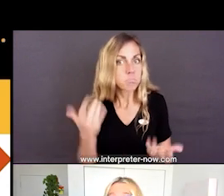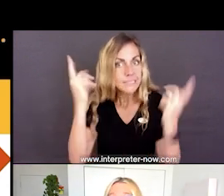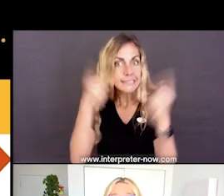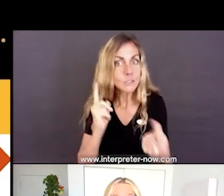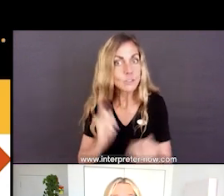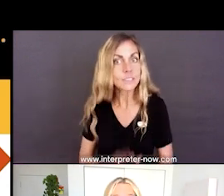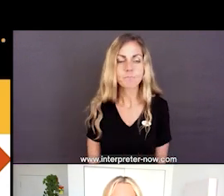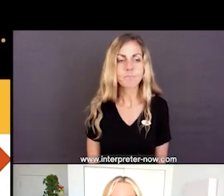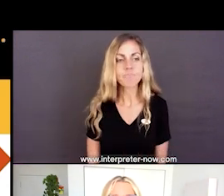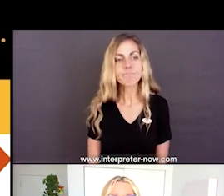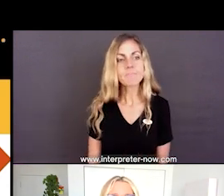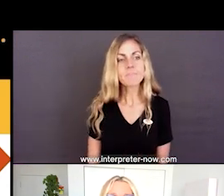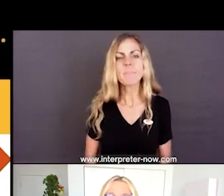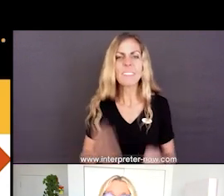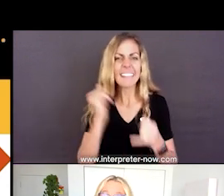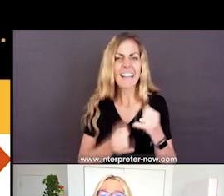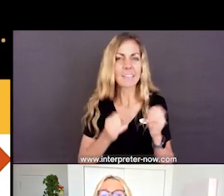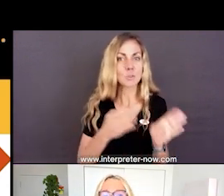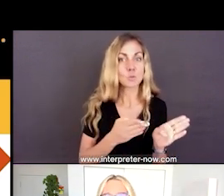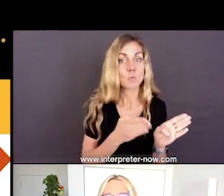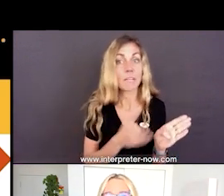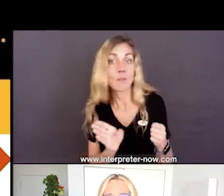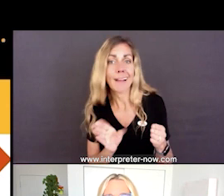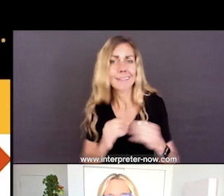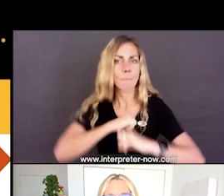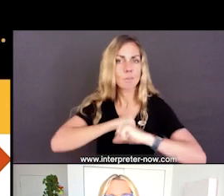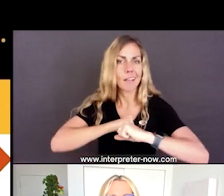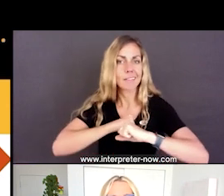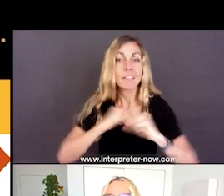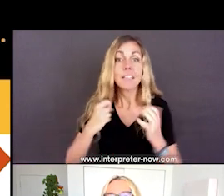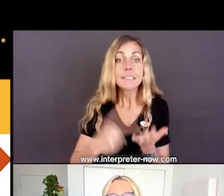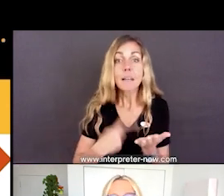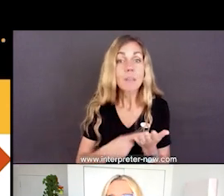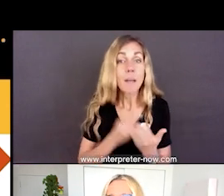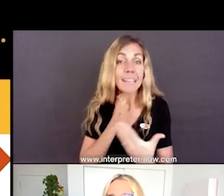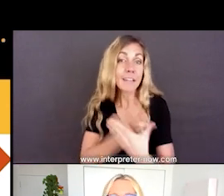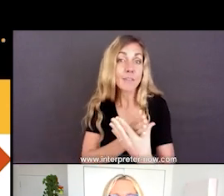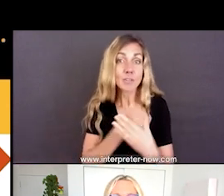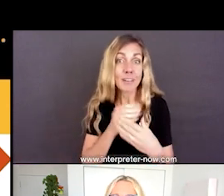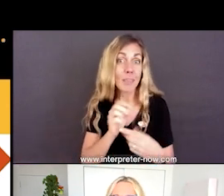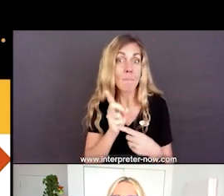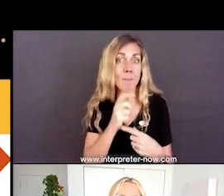So disagree. The last is, redirect and protect. So sometimes interventions don't work in the moment.